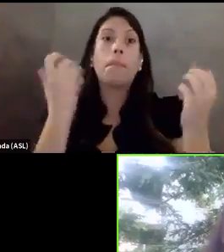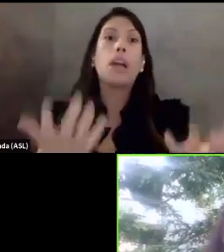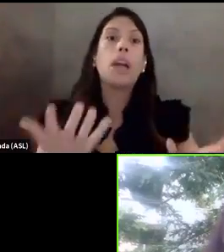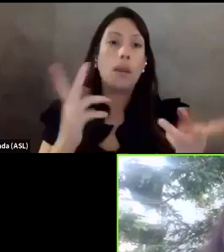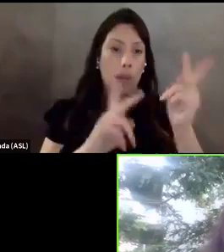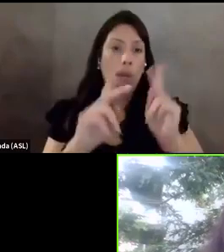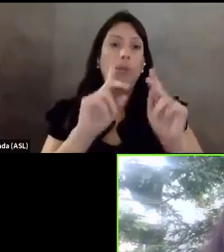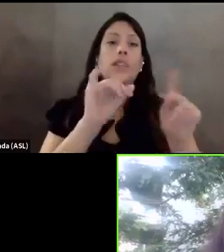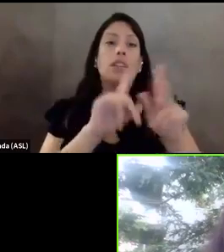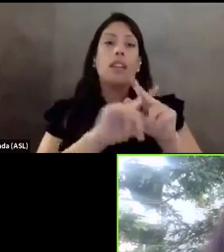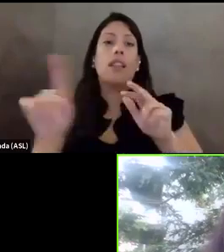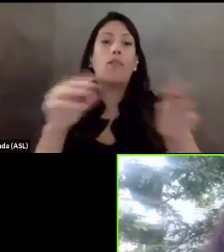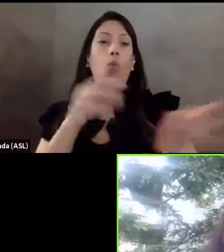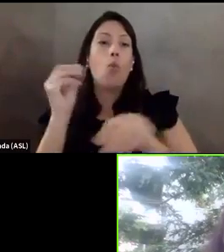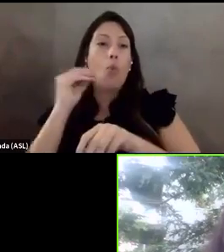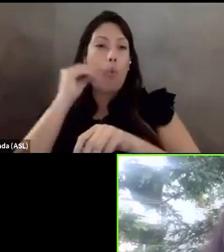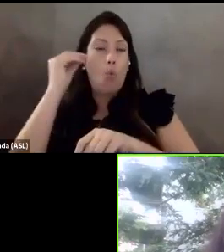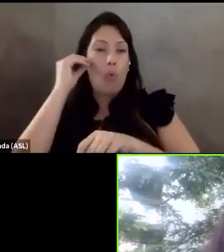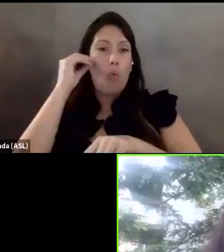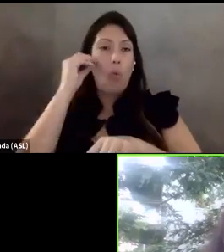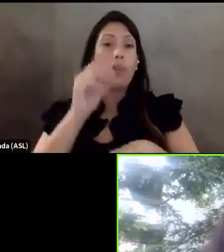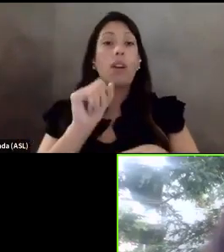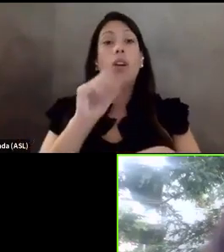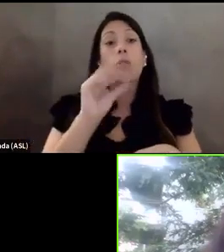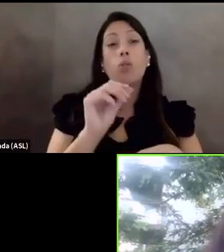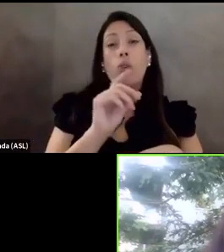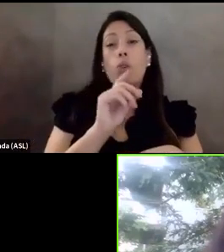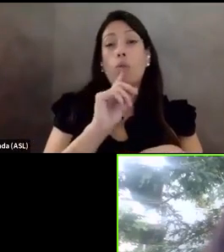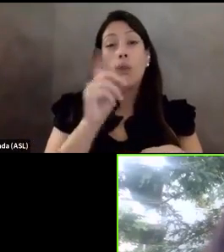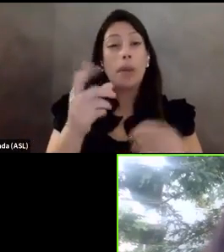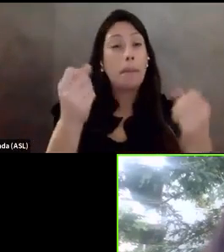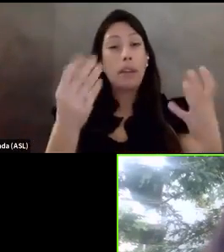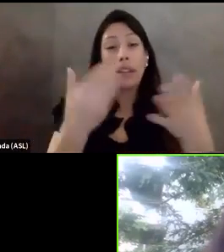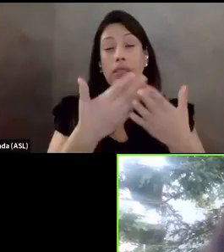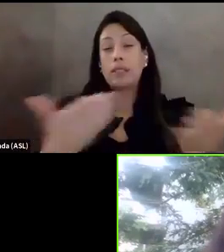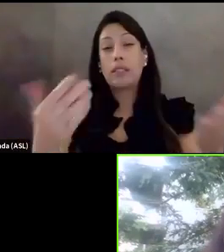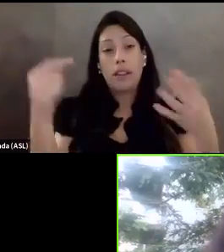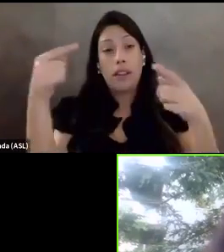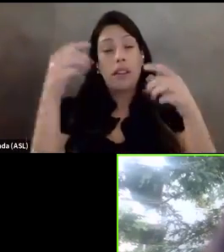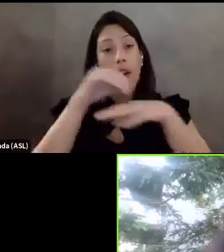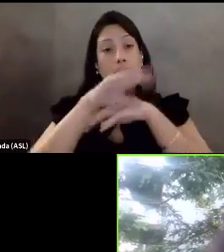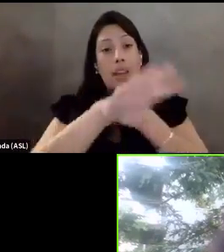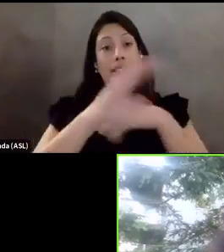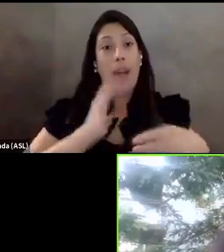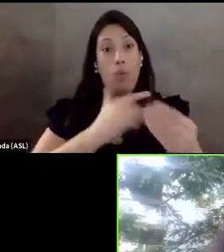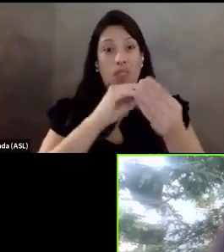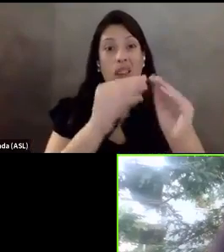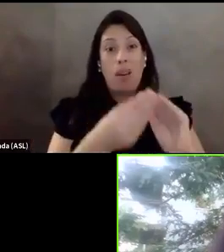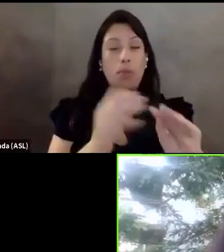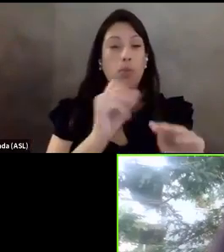So given all of the multiple things that affect our case numbers and rates, it's hard to really say it's one thing, but